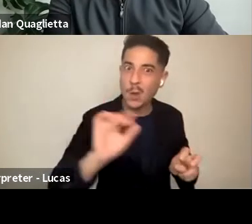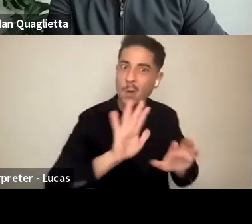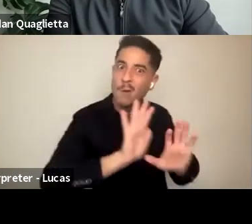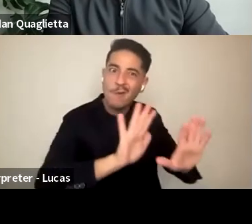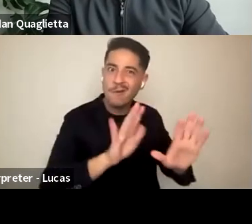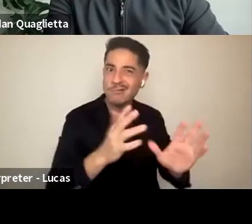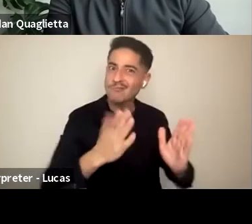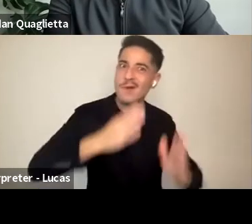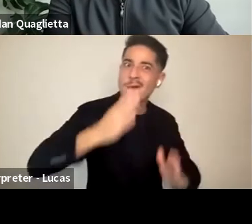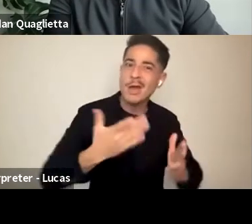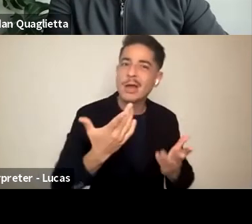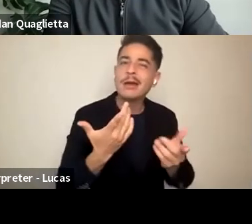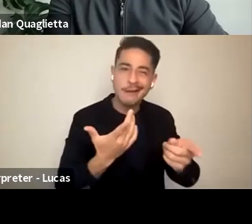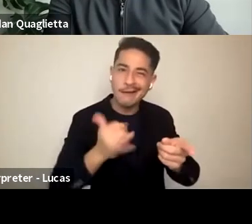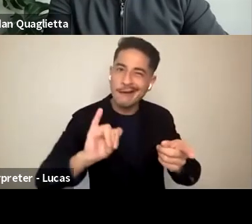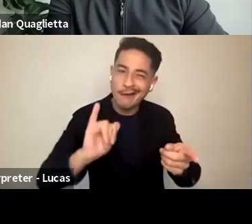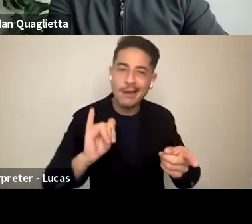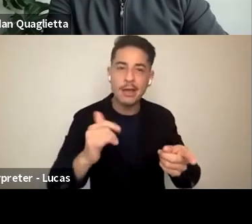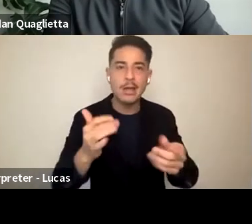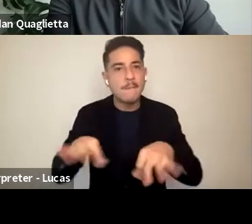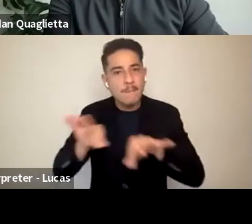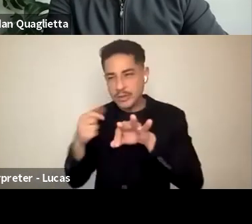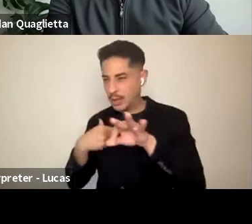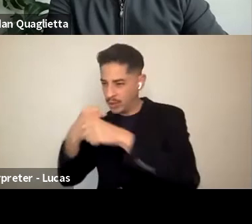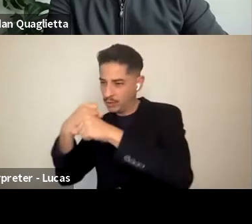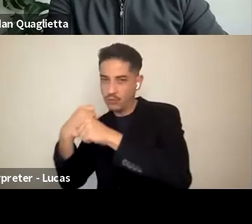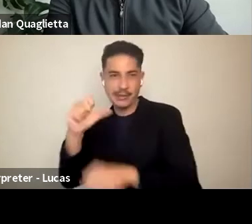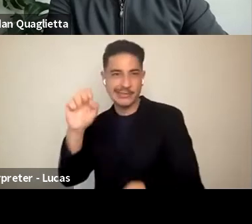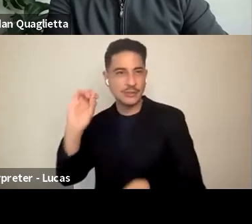And I do wish that it was a bigger thing.